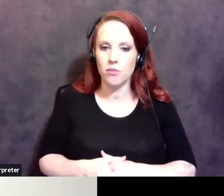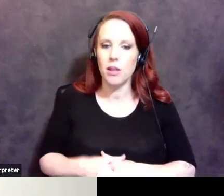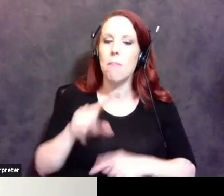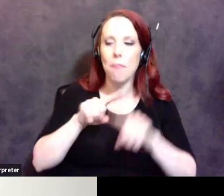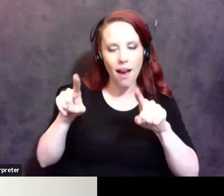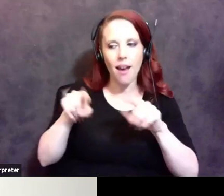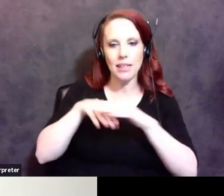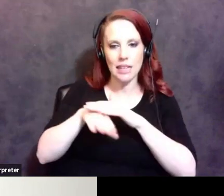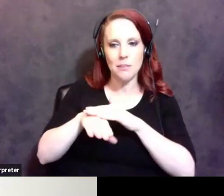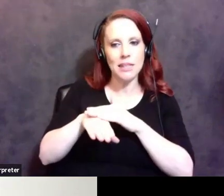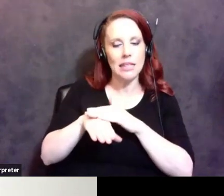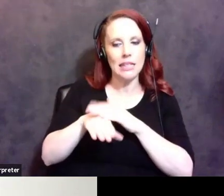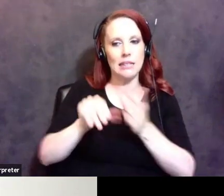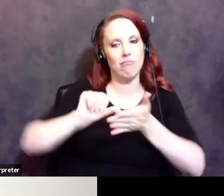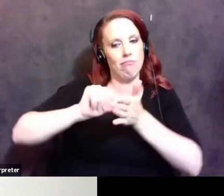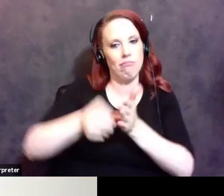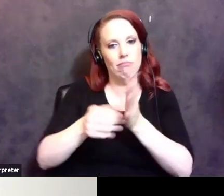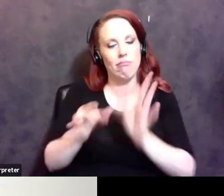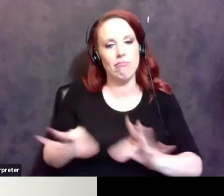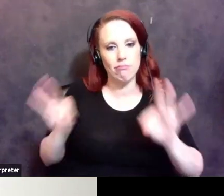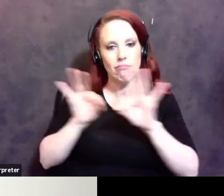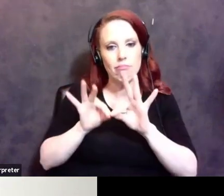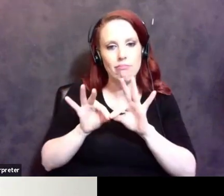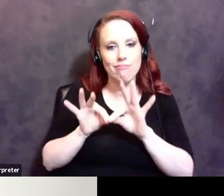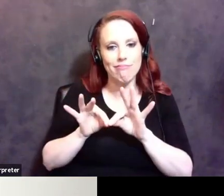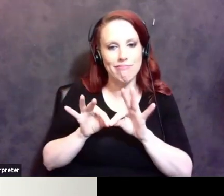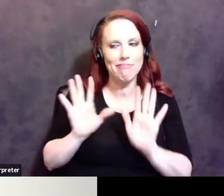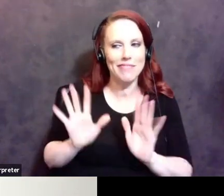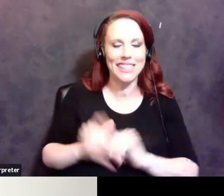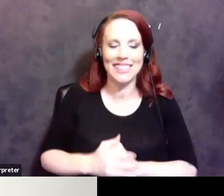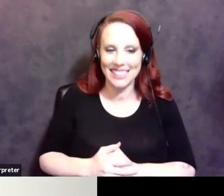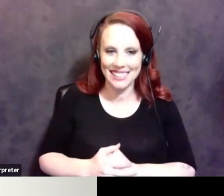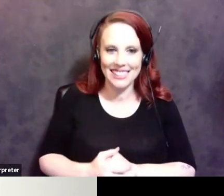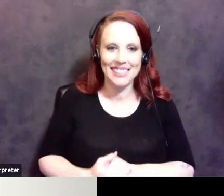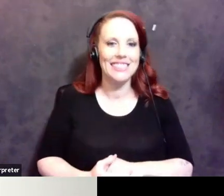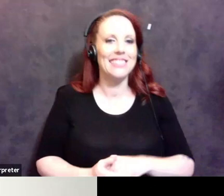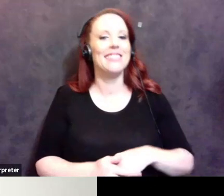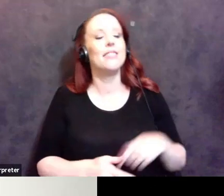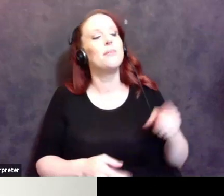is a key component of this. Yeah. One of the conversations that